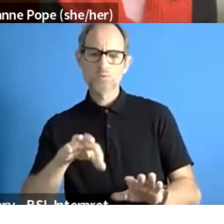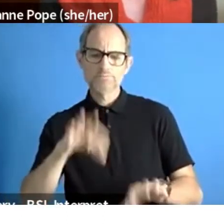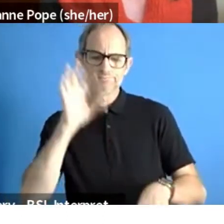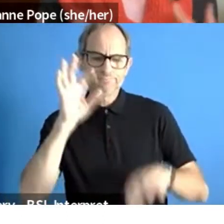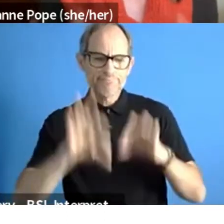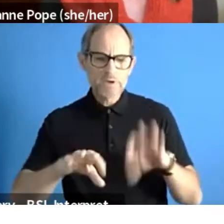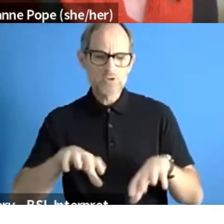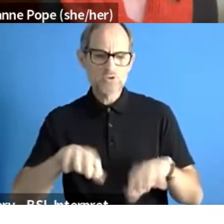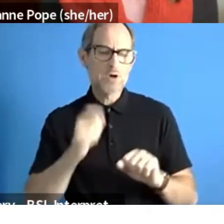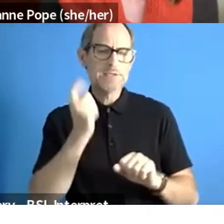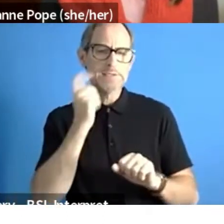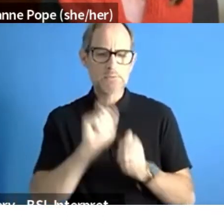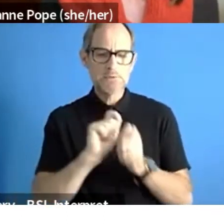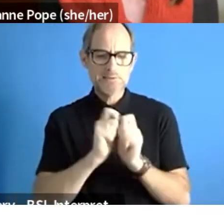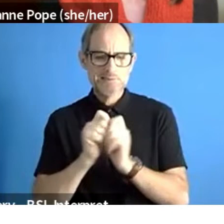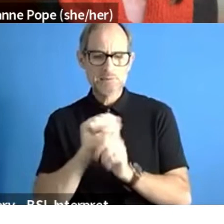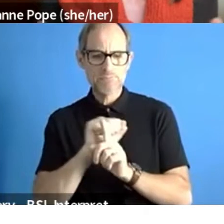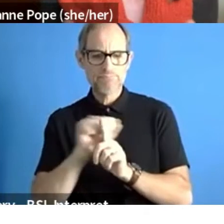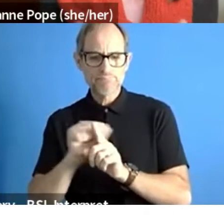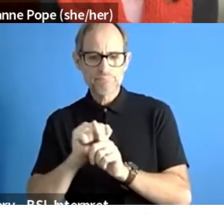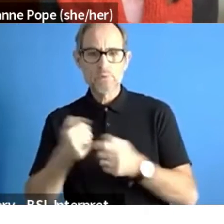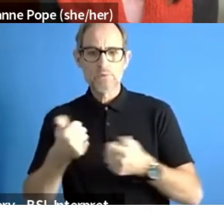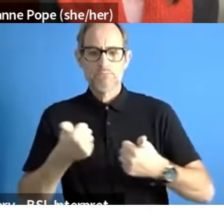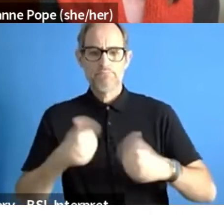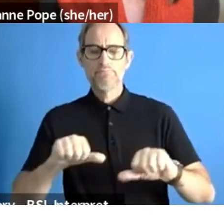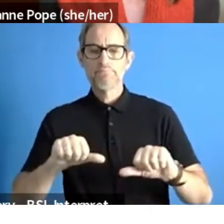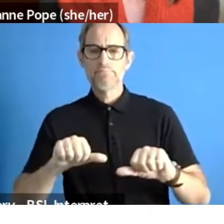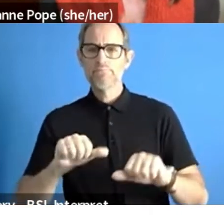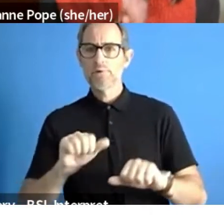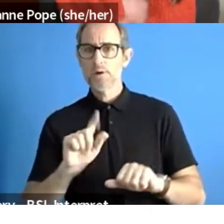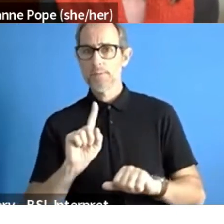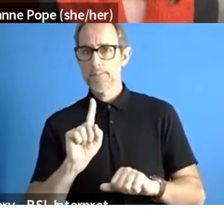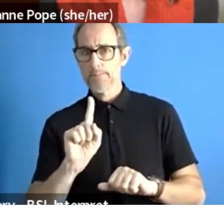Let's just get it in place. But we doesn't have the